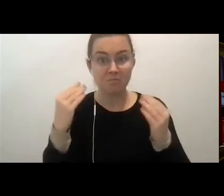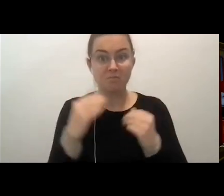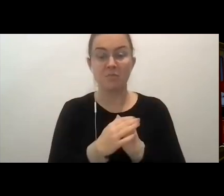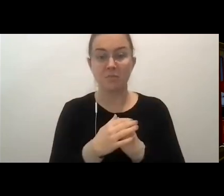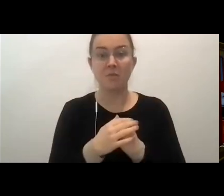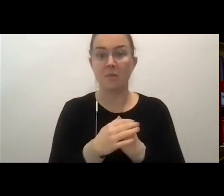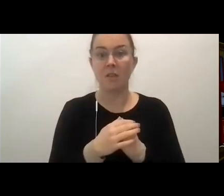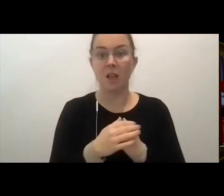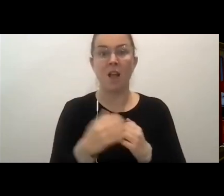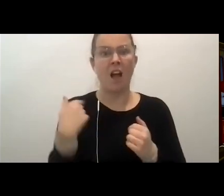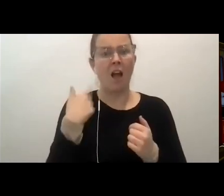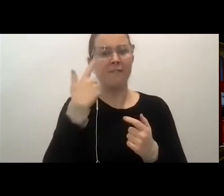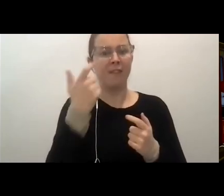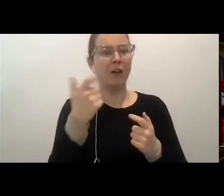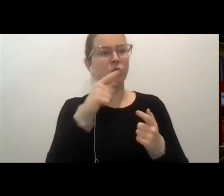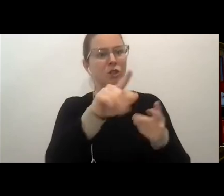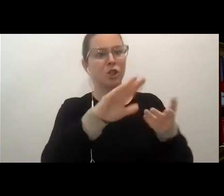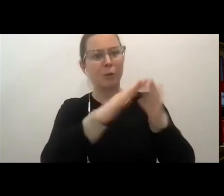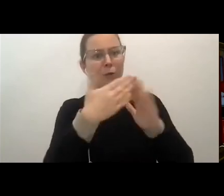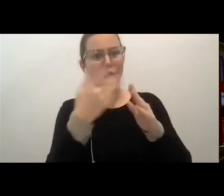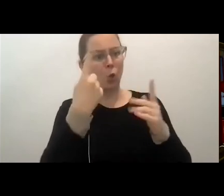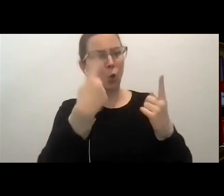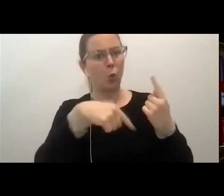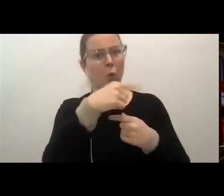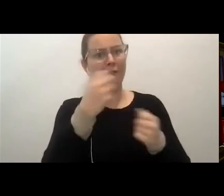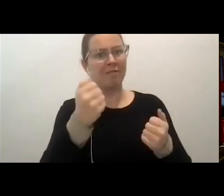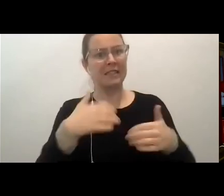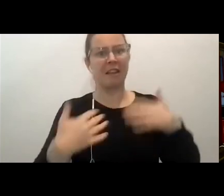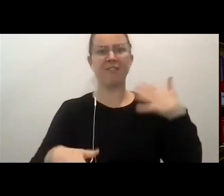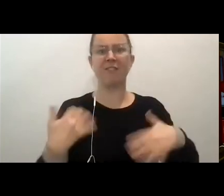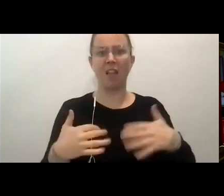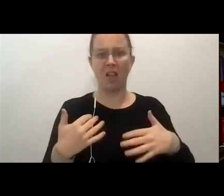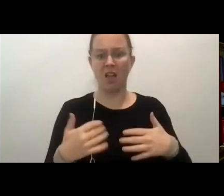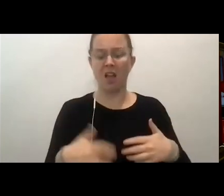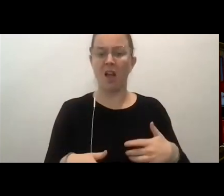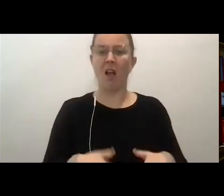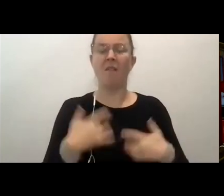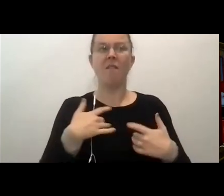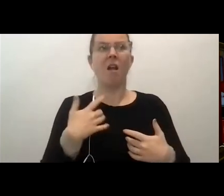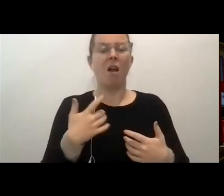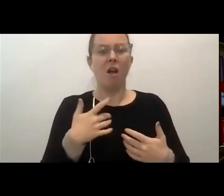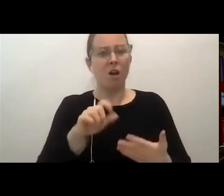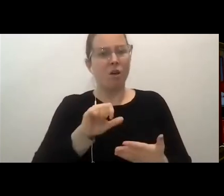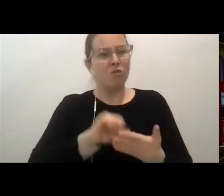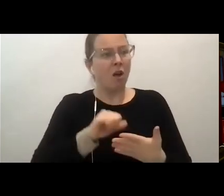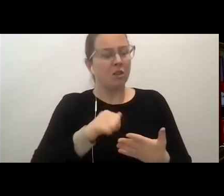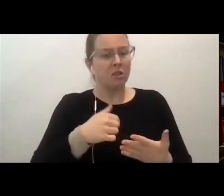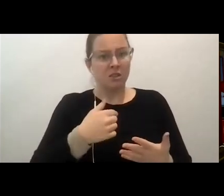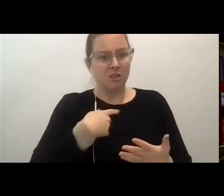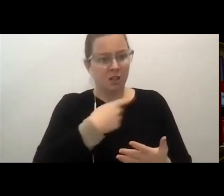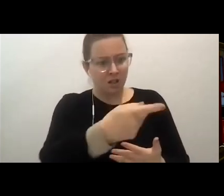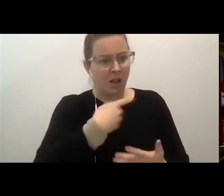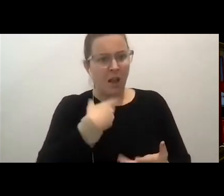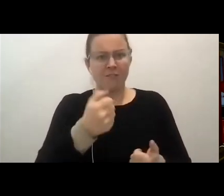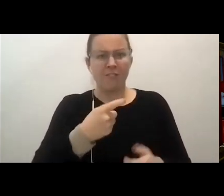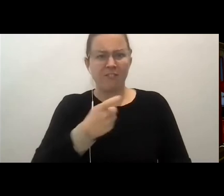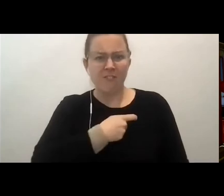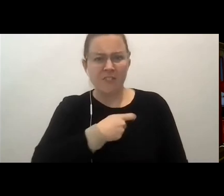of sufferers and it's really affirming to hear that they have the same fears and anxieties that I do. The fear of your hearing aid breaking